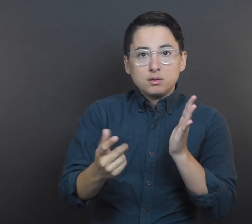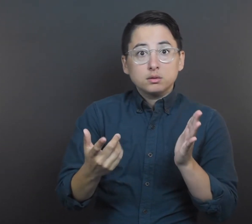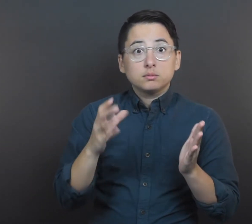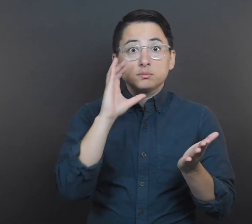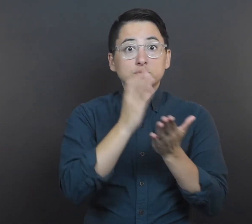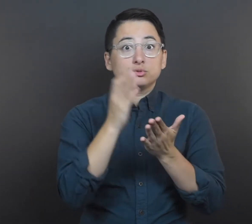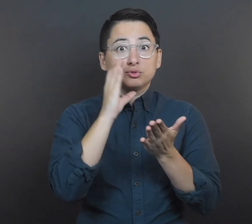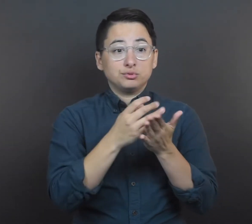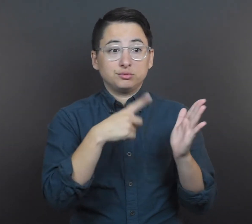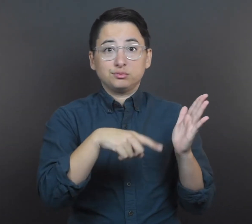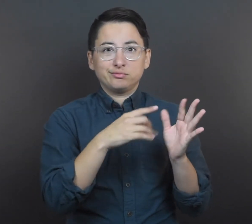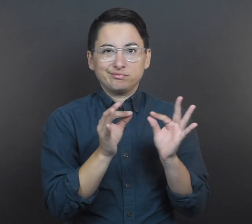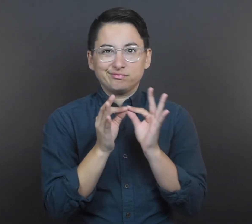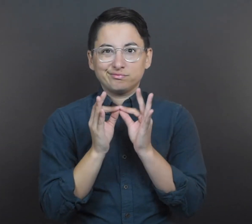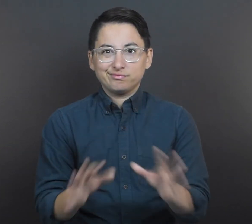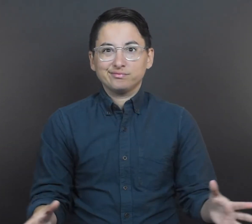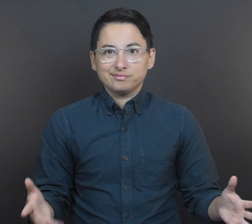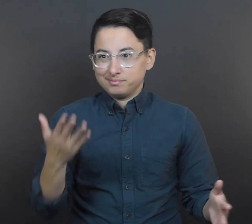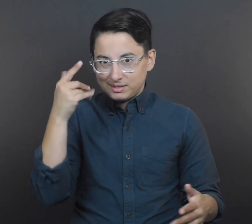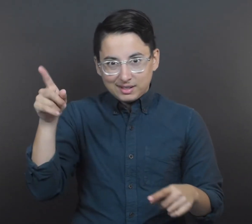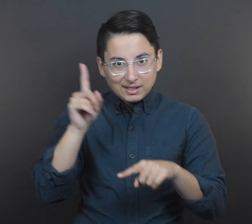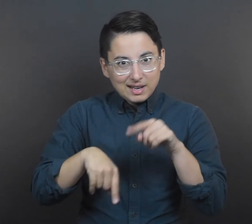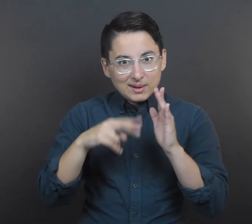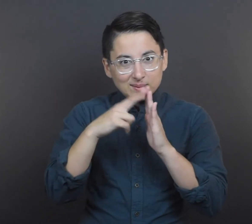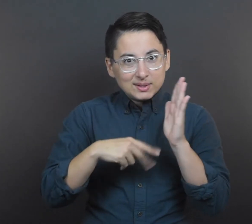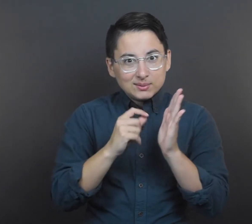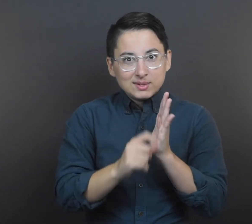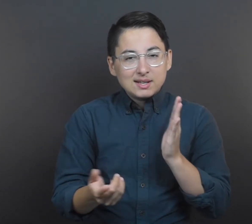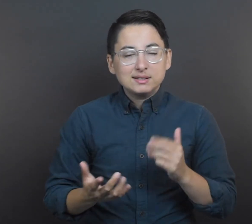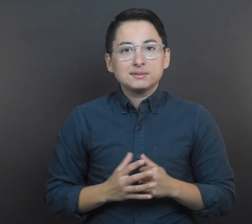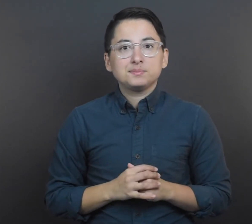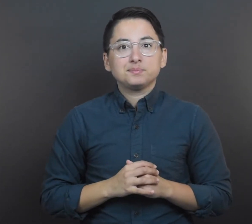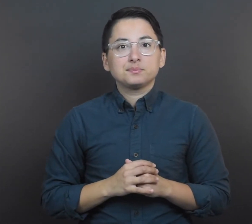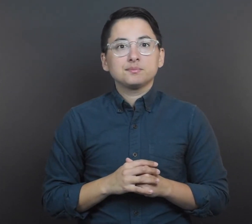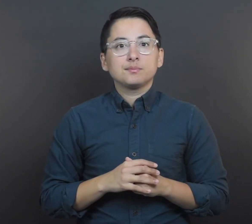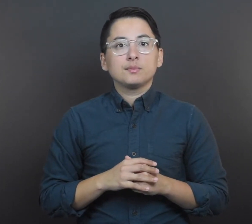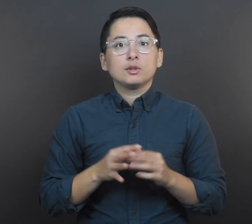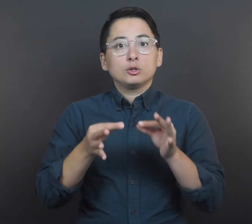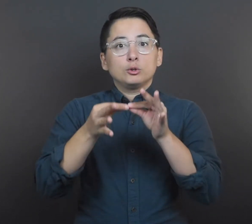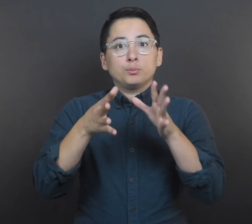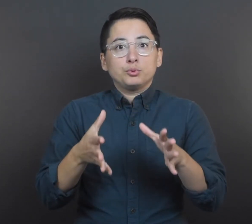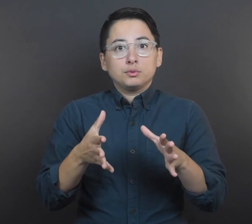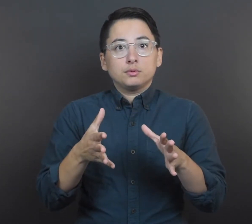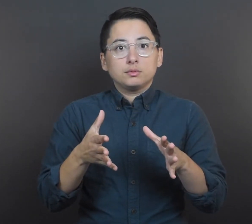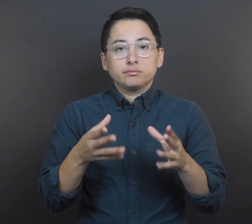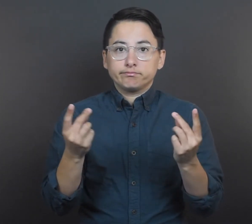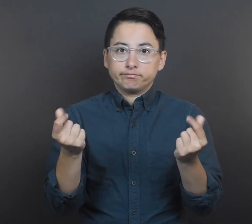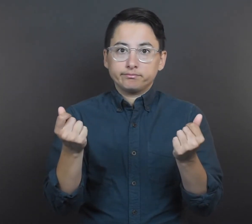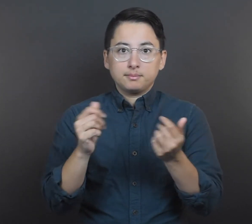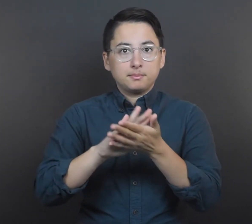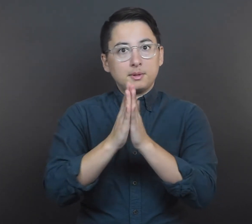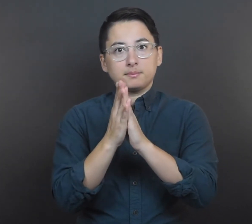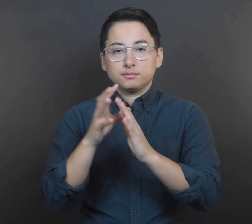The translators assisted in getting missing information and relayed the infographic messages to the expats.